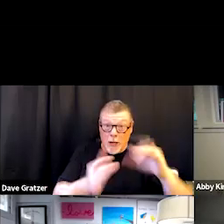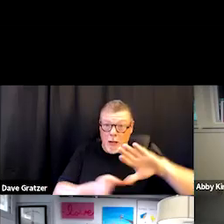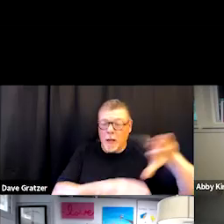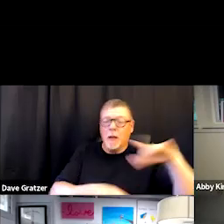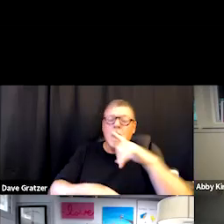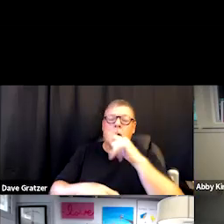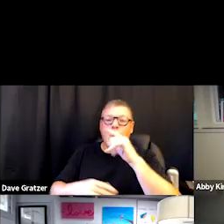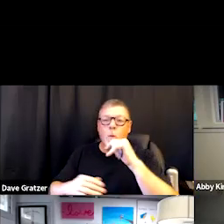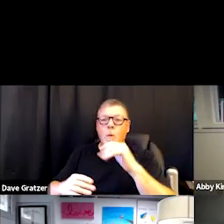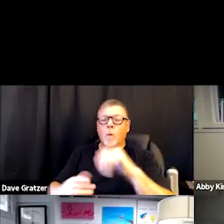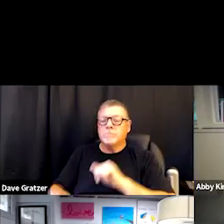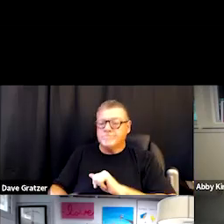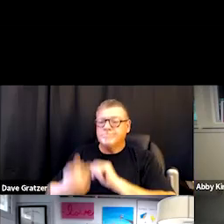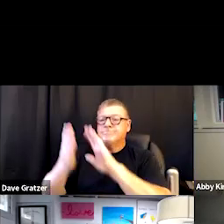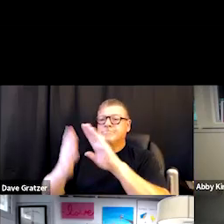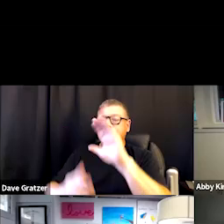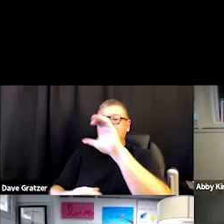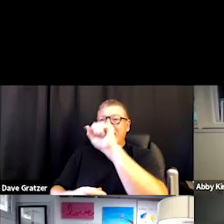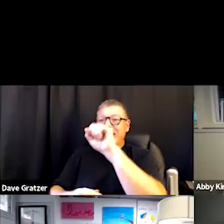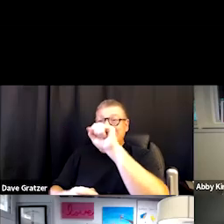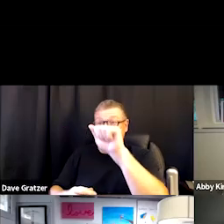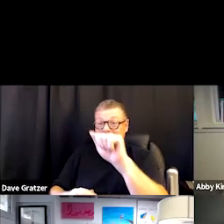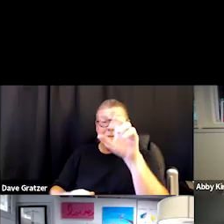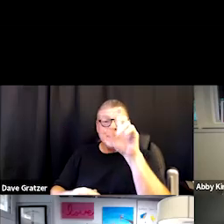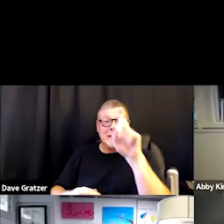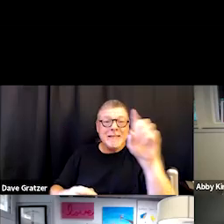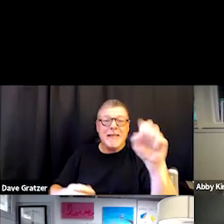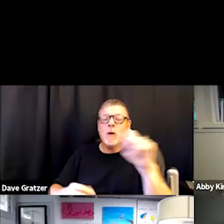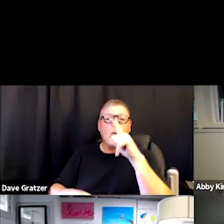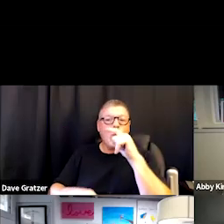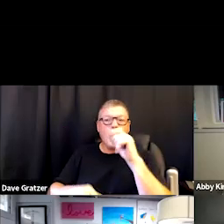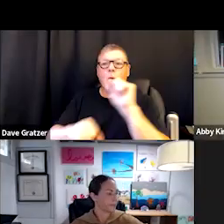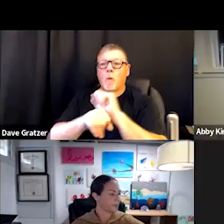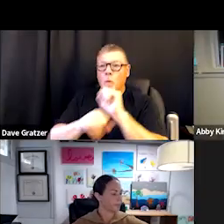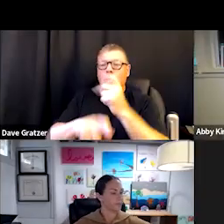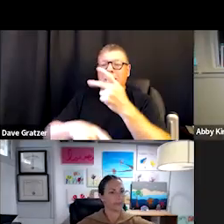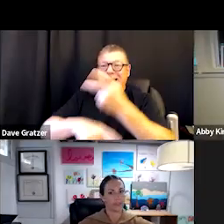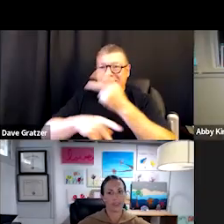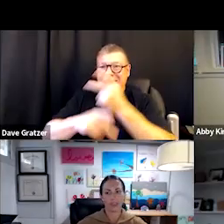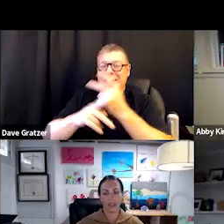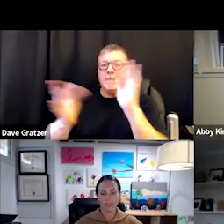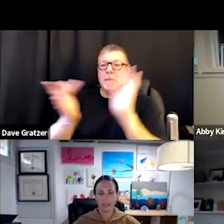into trouble with SSA and DDS and who is going to work to maintain those contacts?